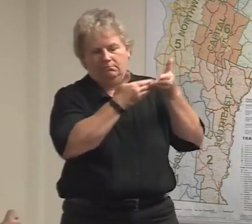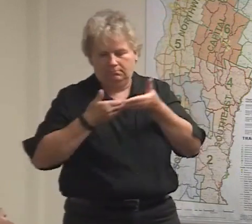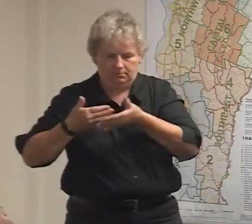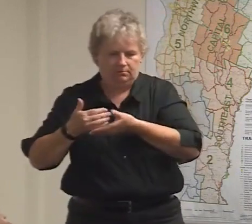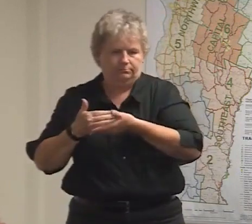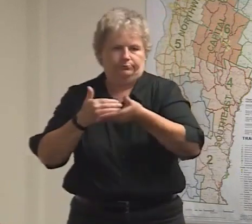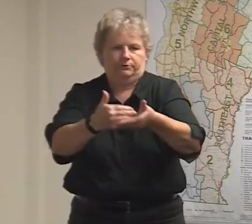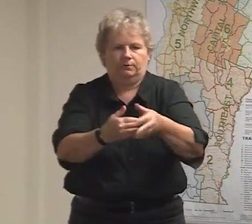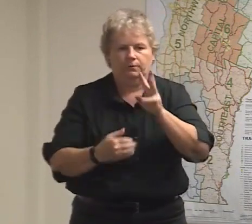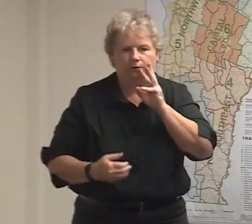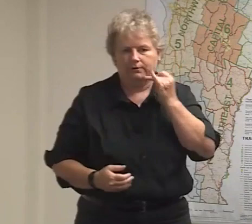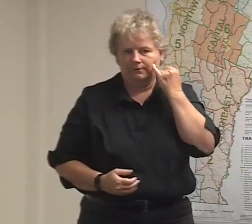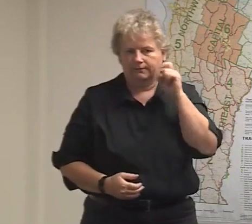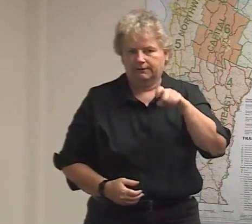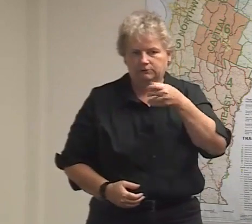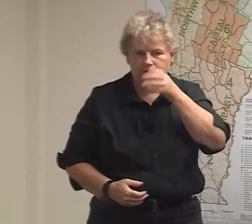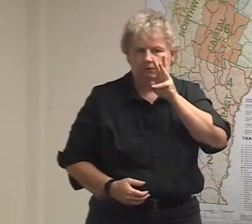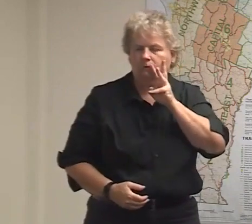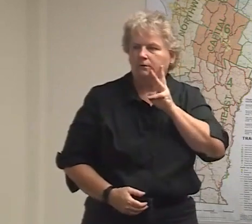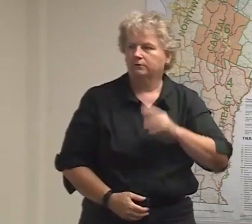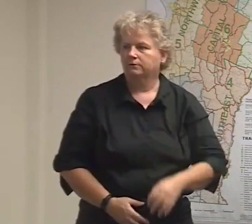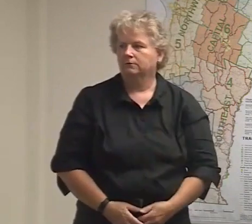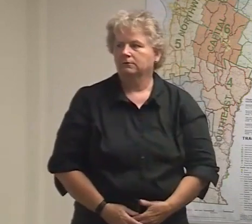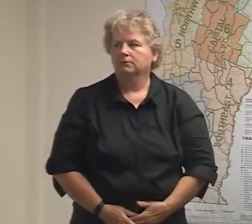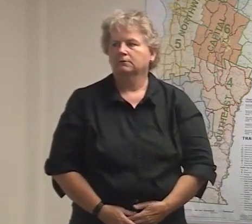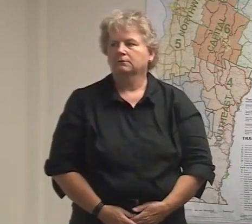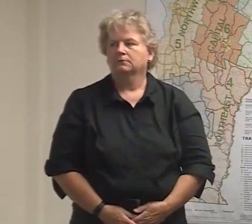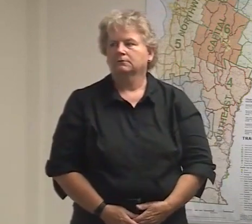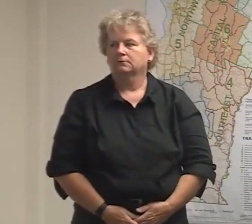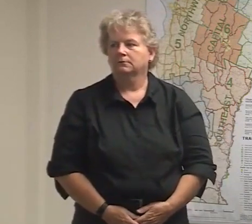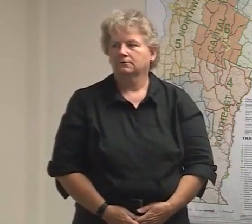RIGHT NOW, WE HAVE JUST PULLED ON A TEAM OF BASICALLY LOGISTICS.